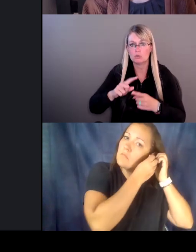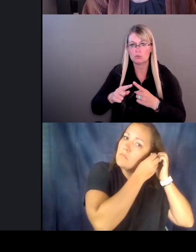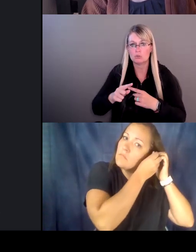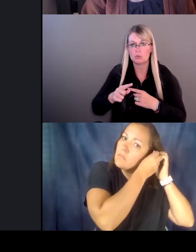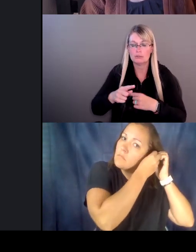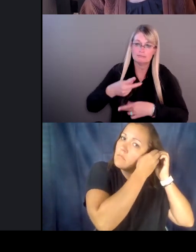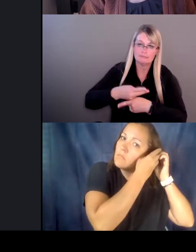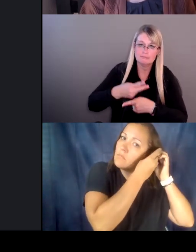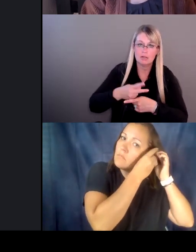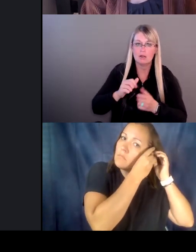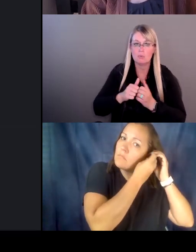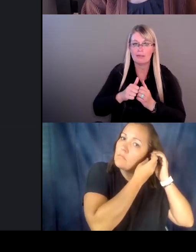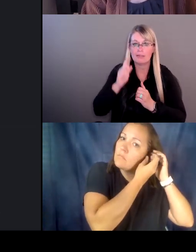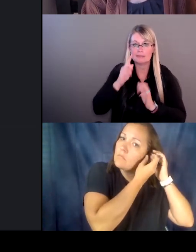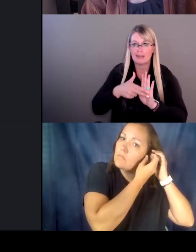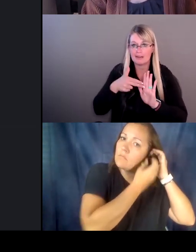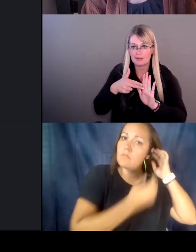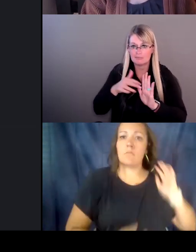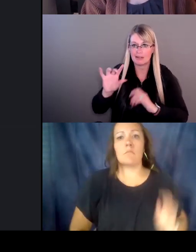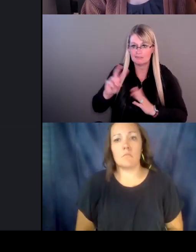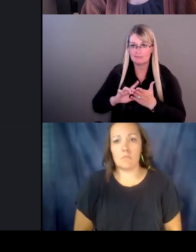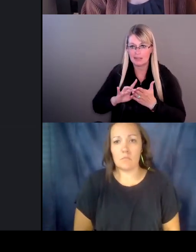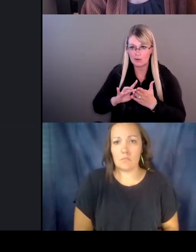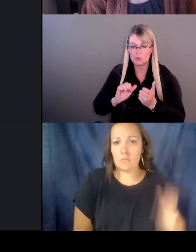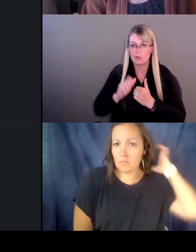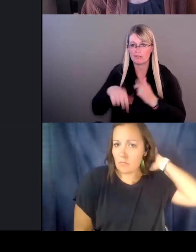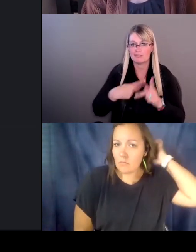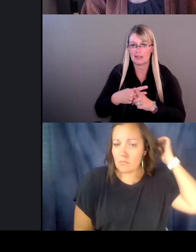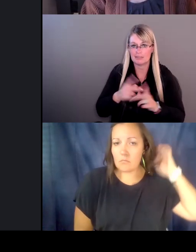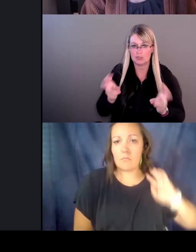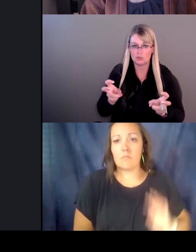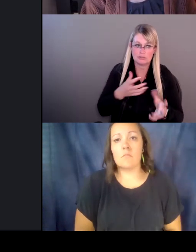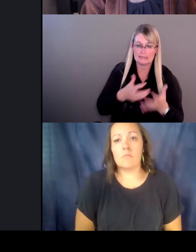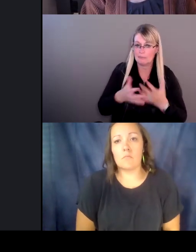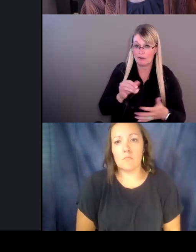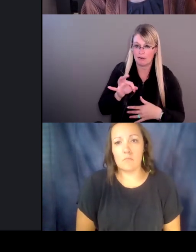or diagnosed with these types of issues. So whether or not you're actually going to know